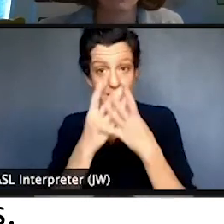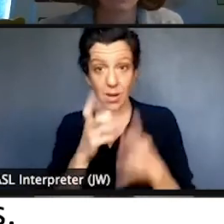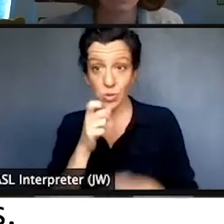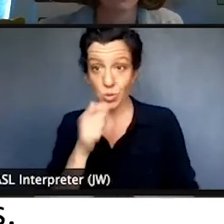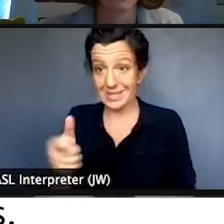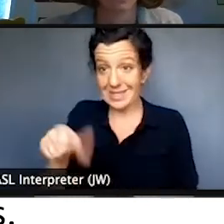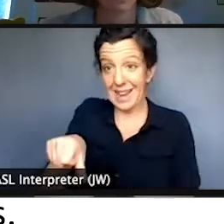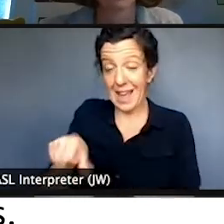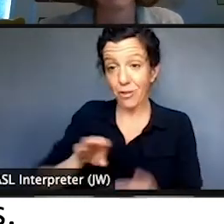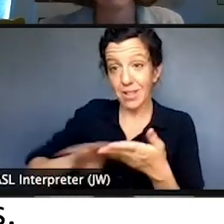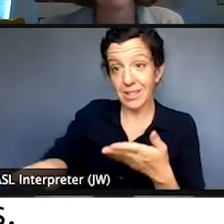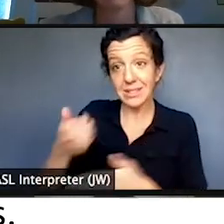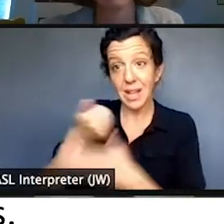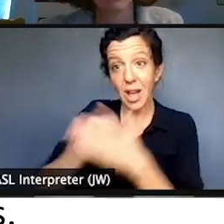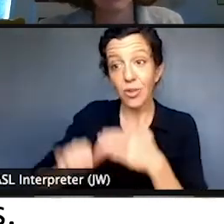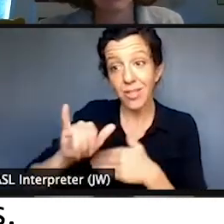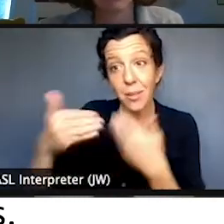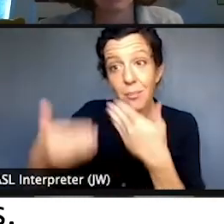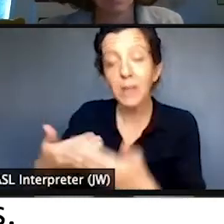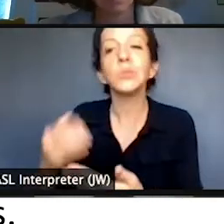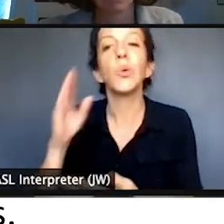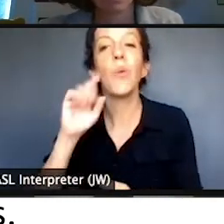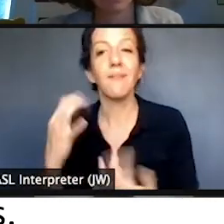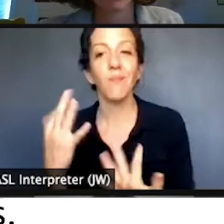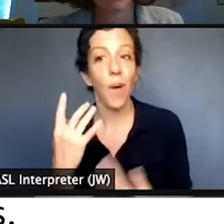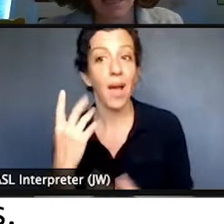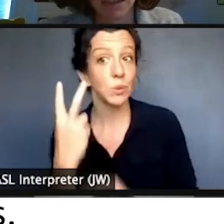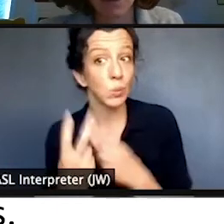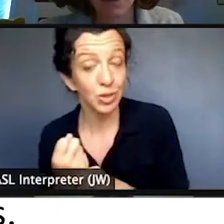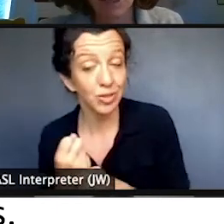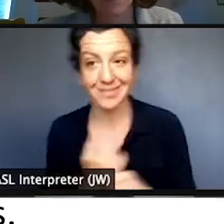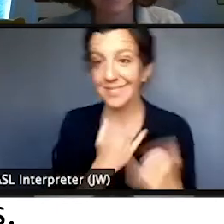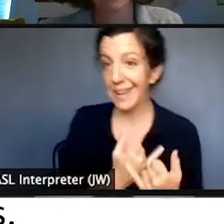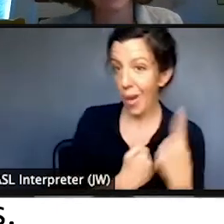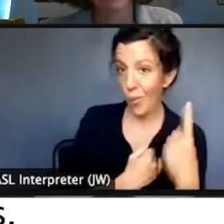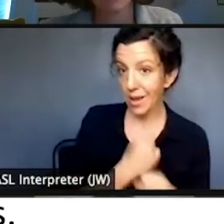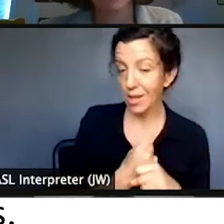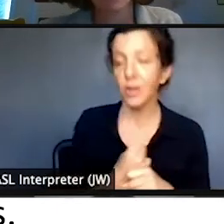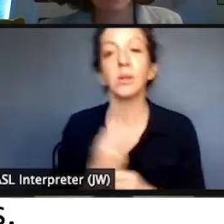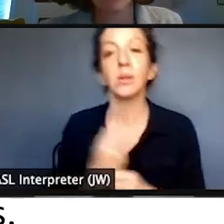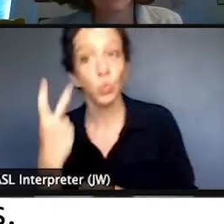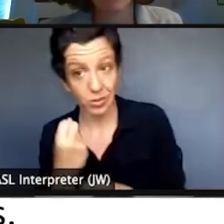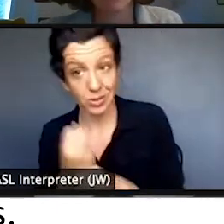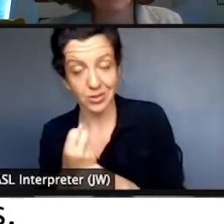and law enforcement costs, likely in the tens of millions of dollars annually. Again, depending on implementation.